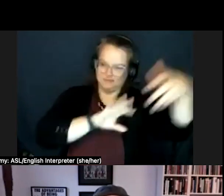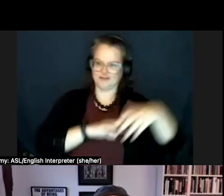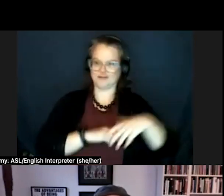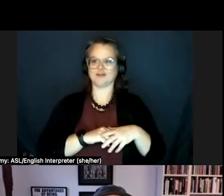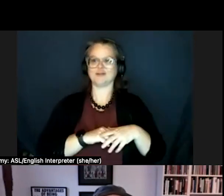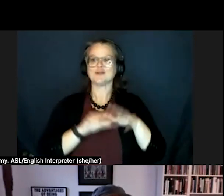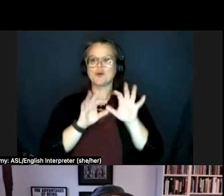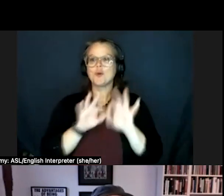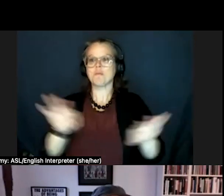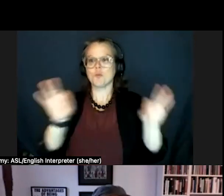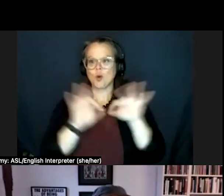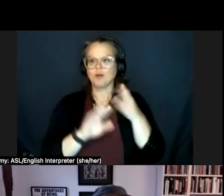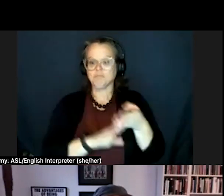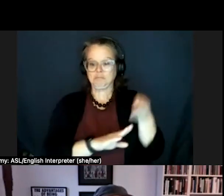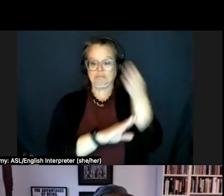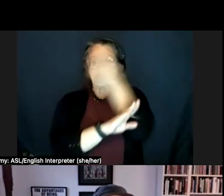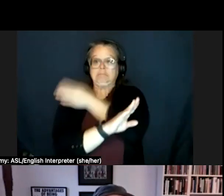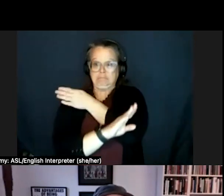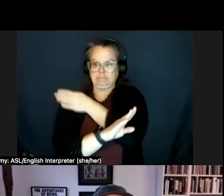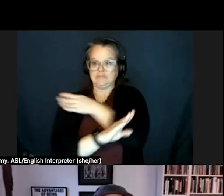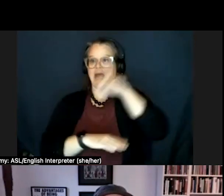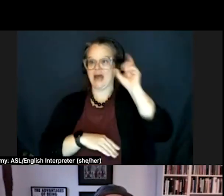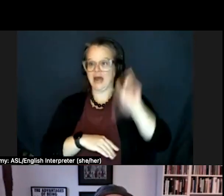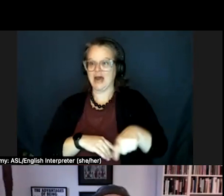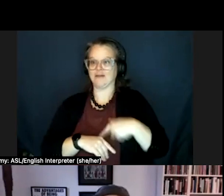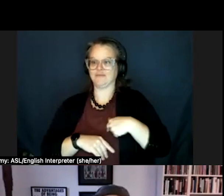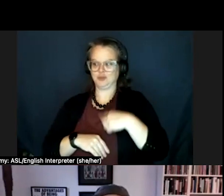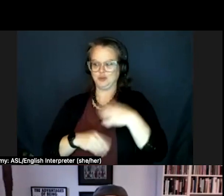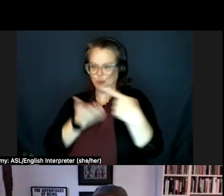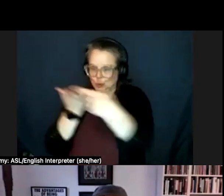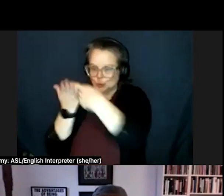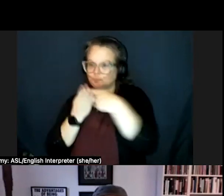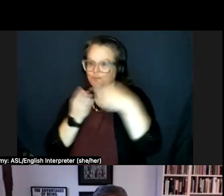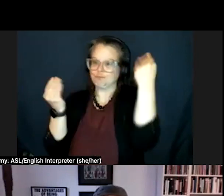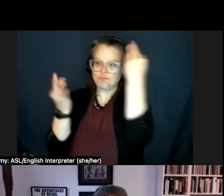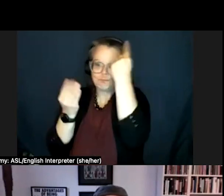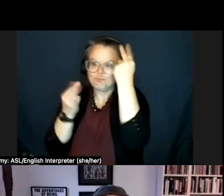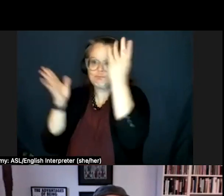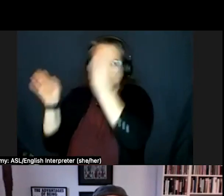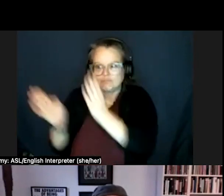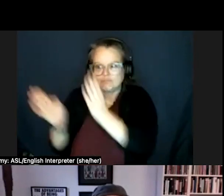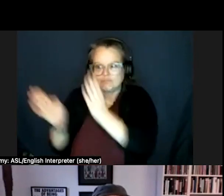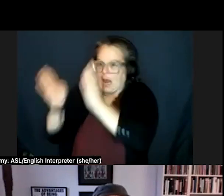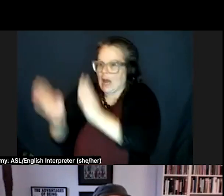experienced in our previous publishing lives, you know, trying to avoid data duplication,